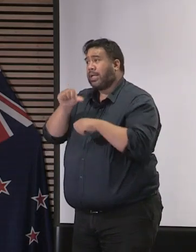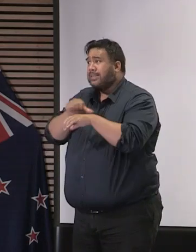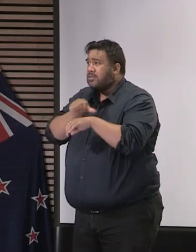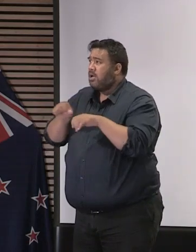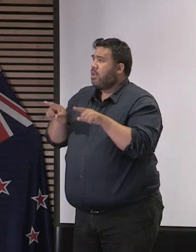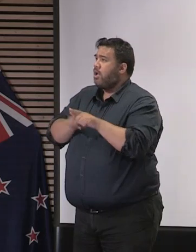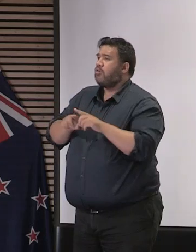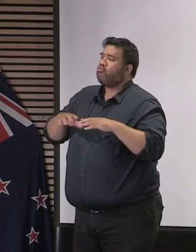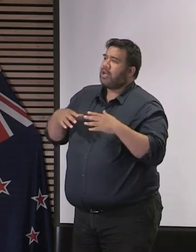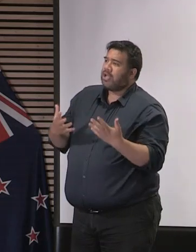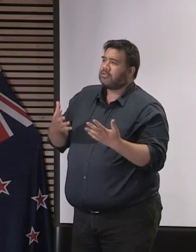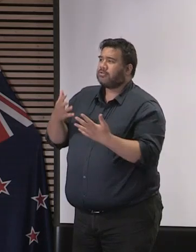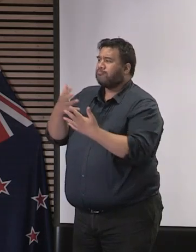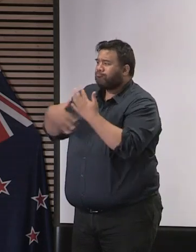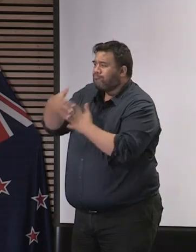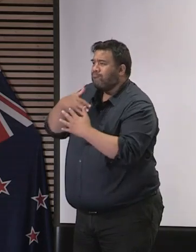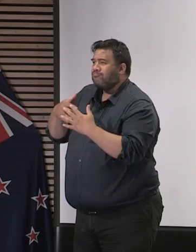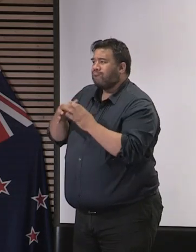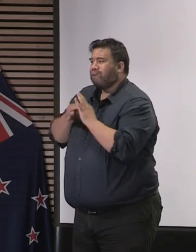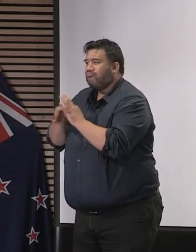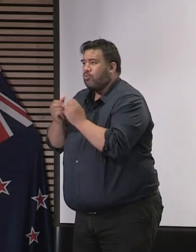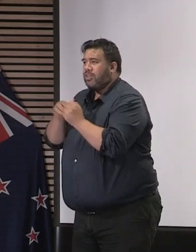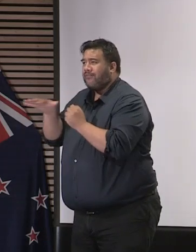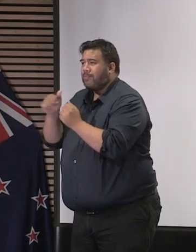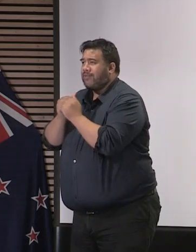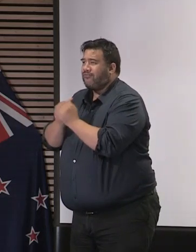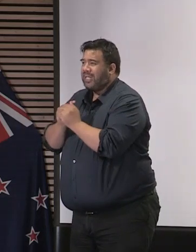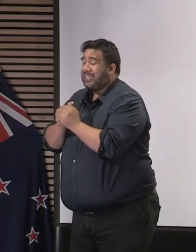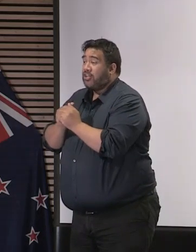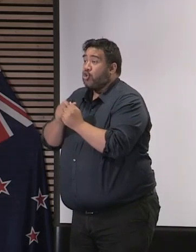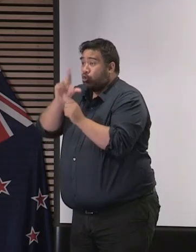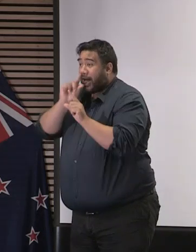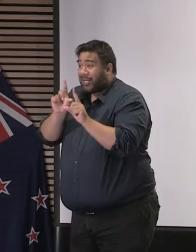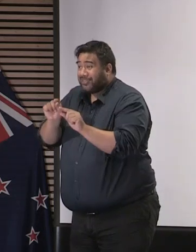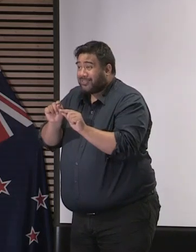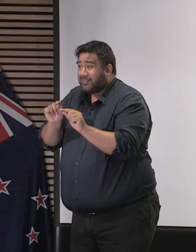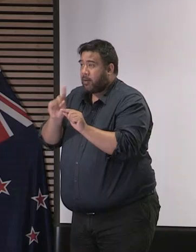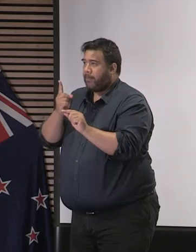Easter is usually a time for relaxation, celebration, time